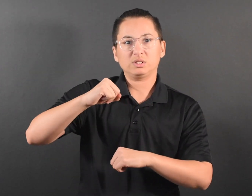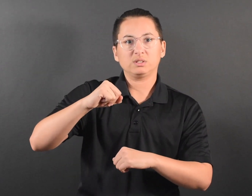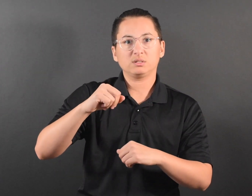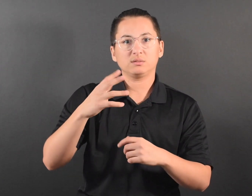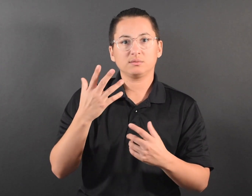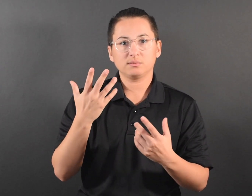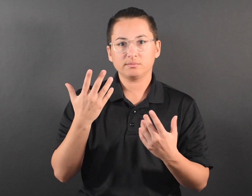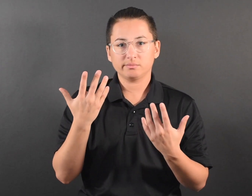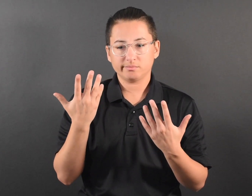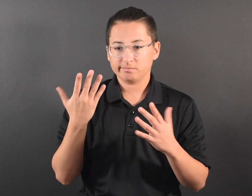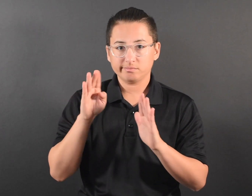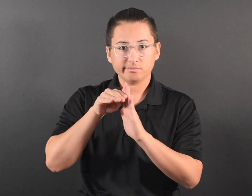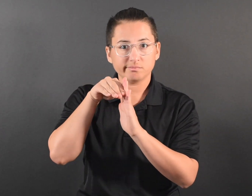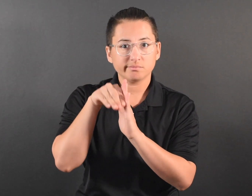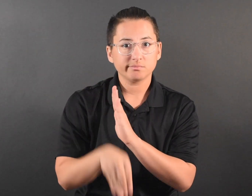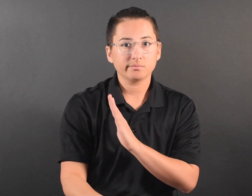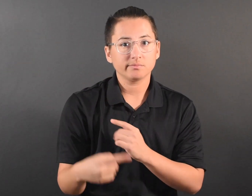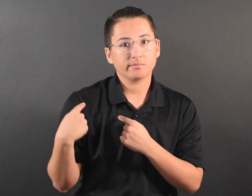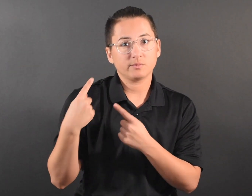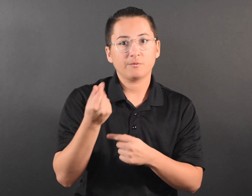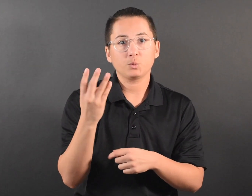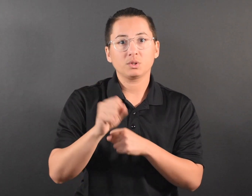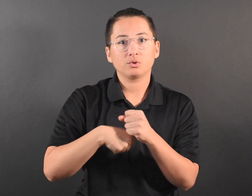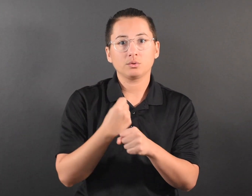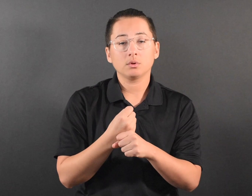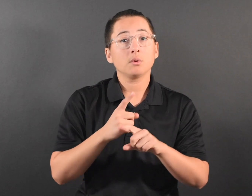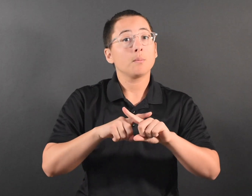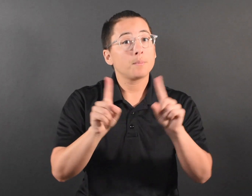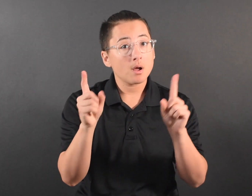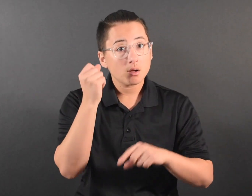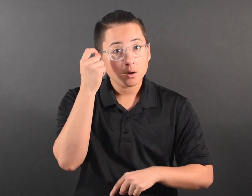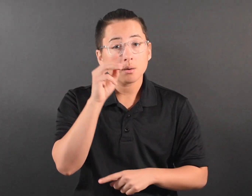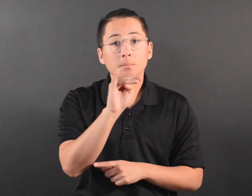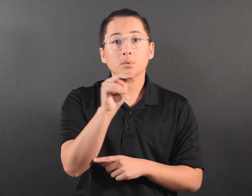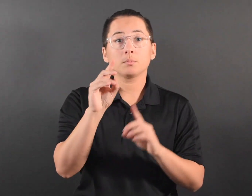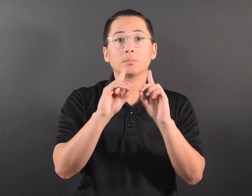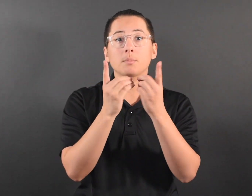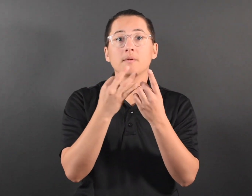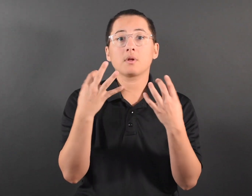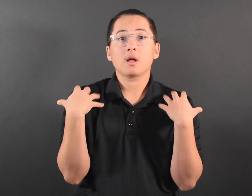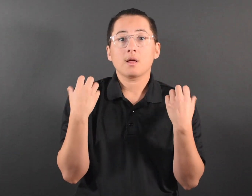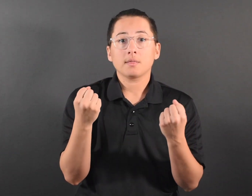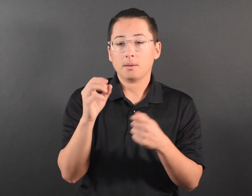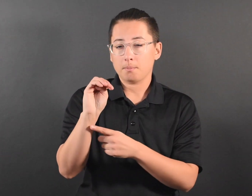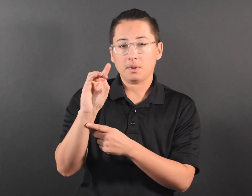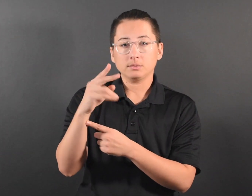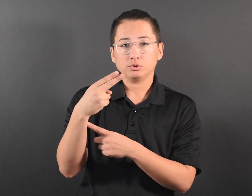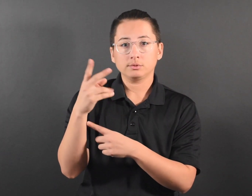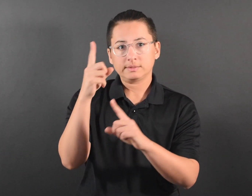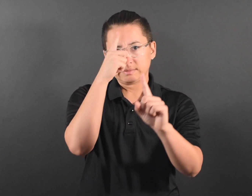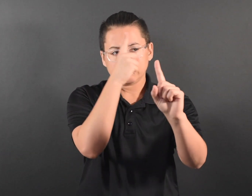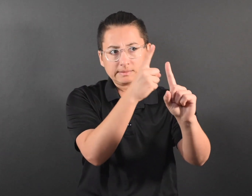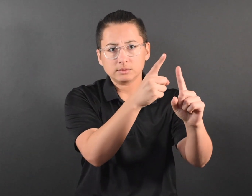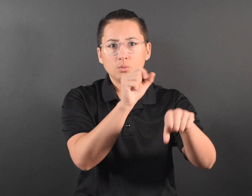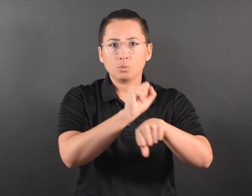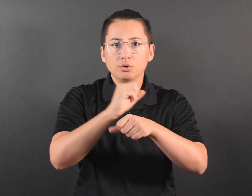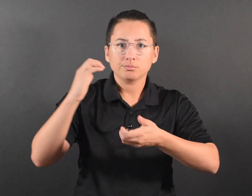lost ground in recent years, but the Minnesota Department of Health (MDH) is aiming to work